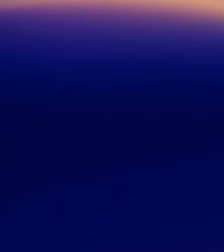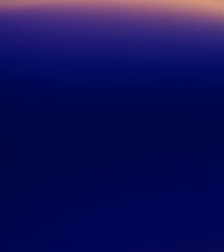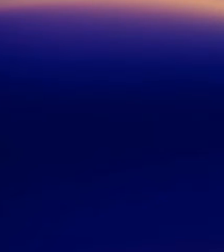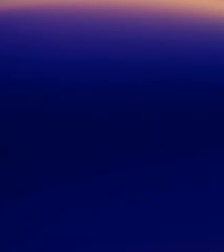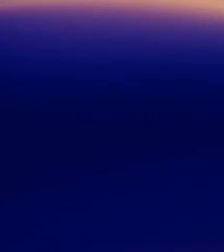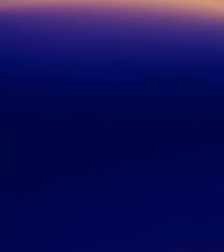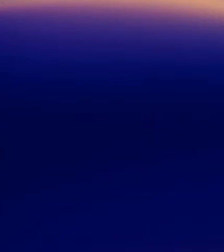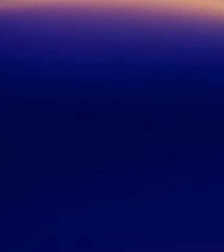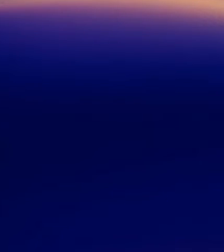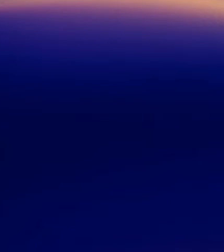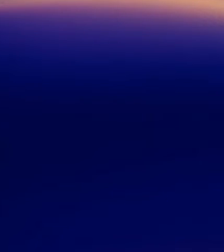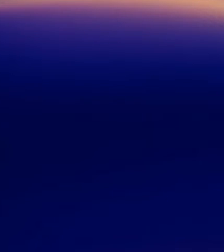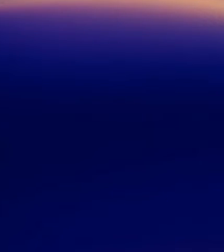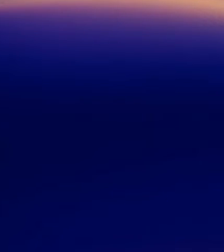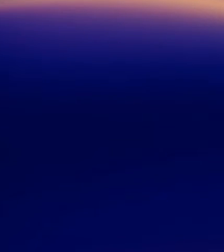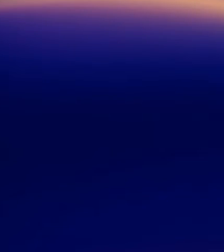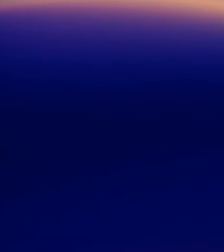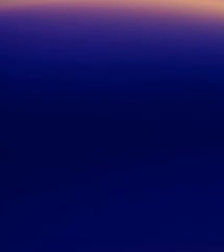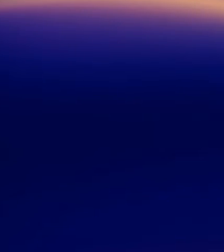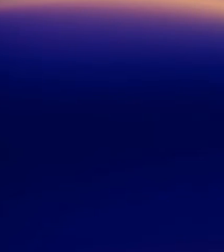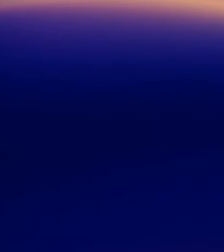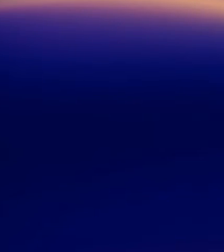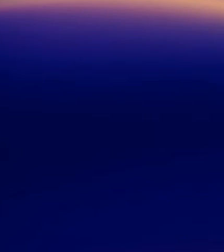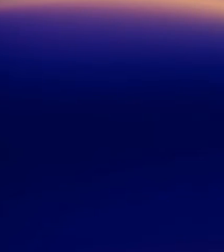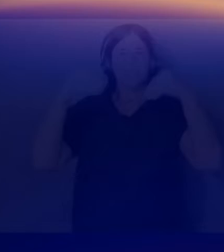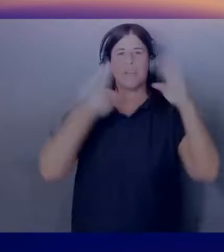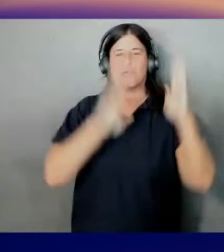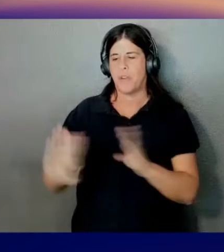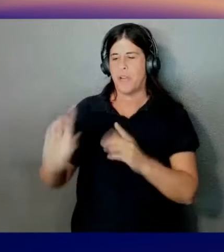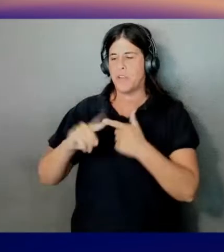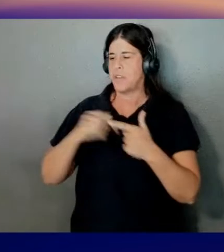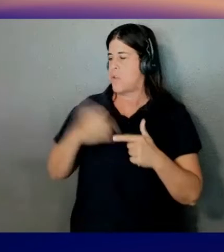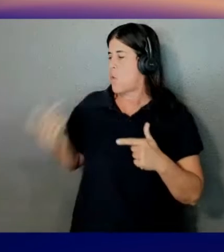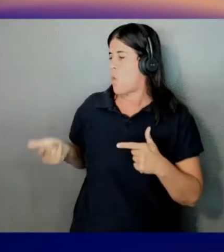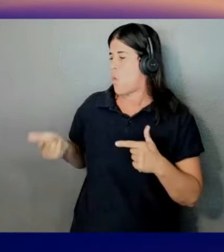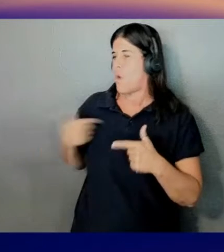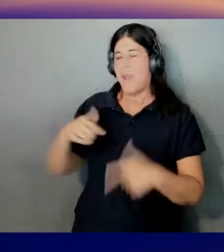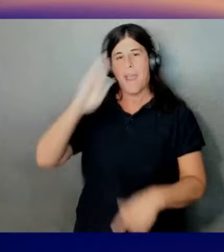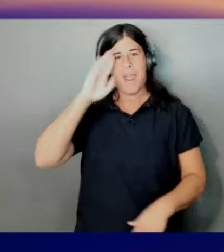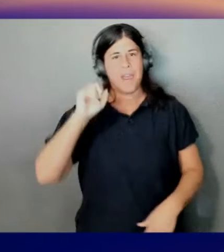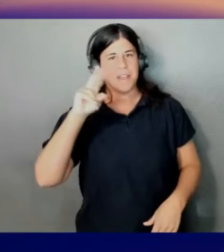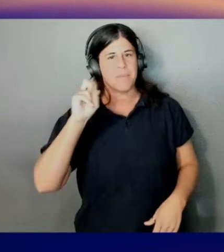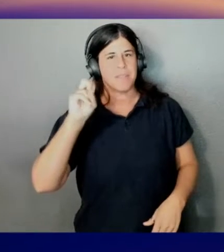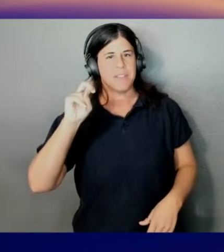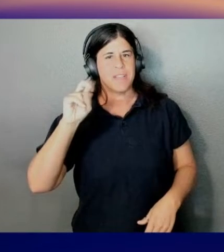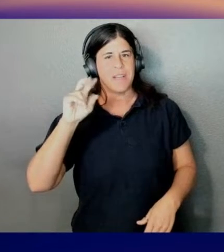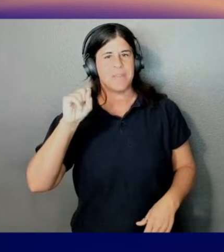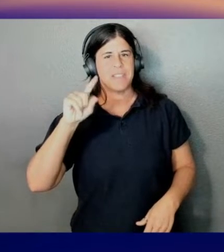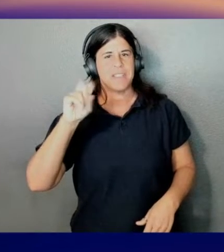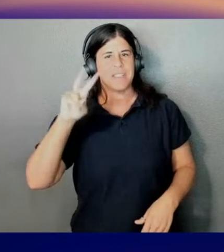I'm a global sales strategist joined with my co-host. Hey, I'm Steve Roberts, developer advocate for .net and PowerShell on AWS.